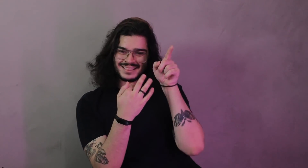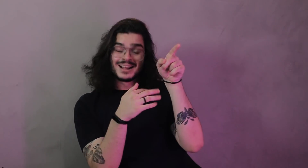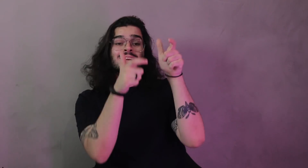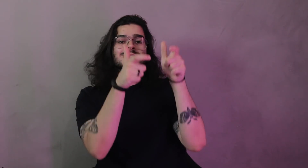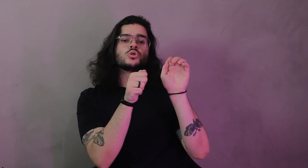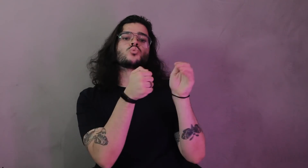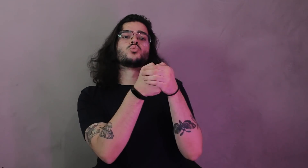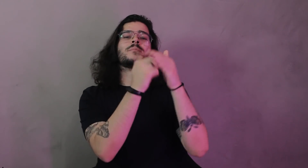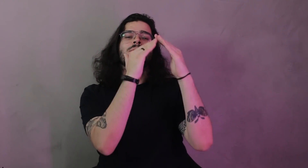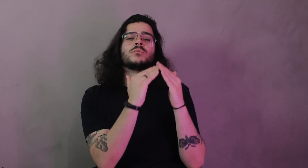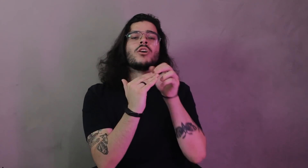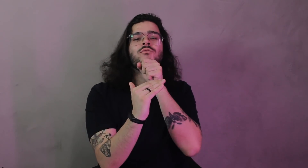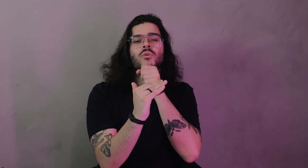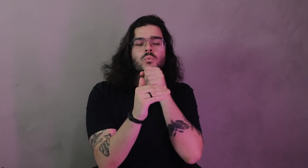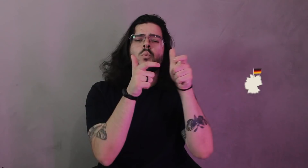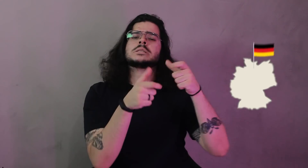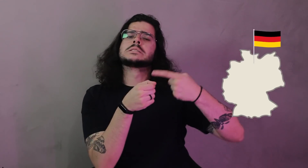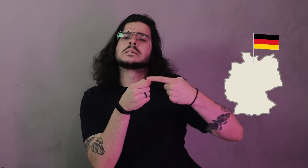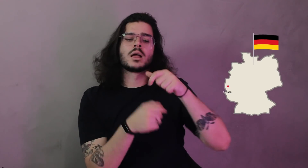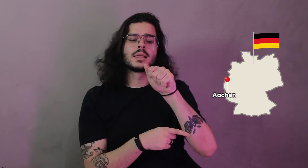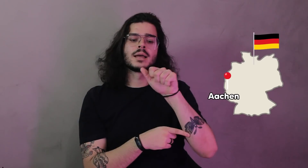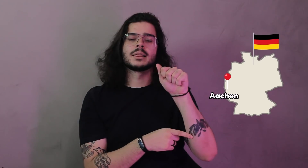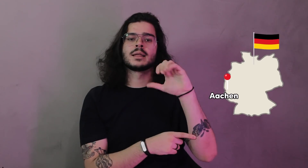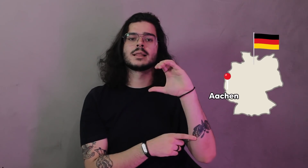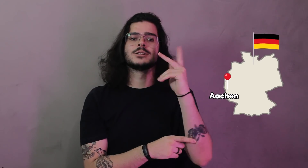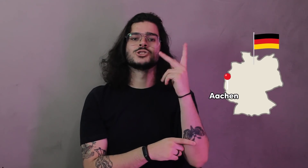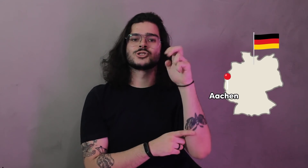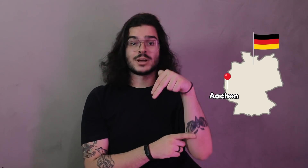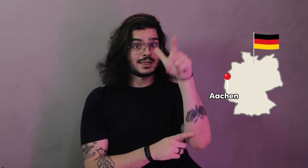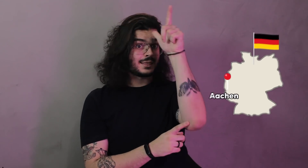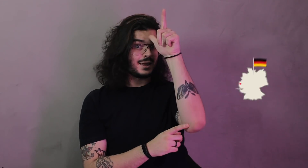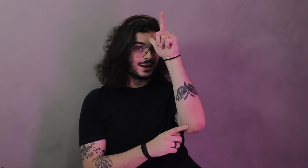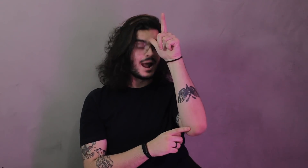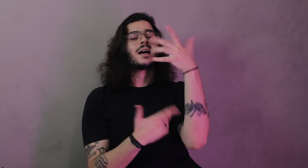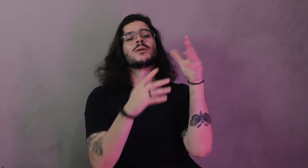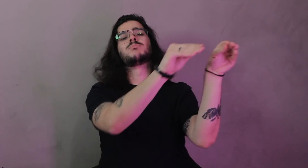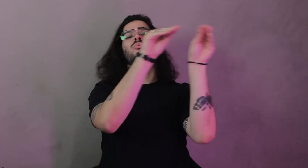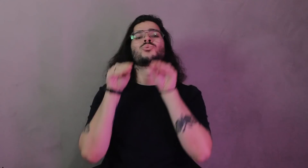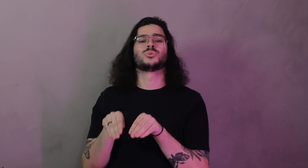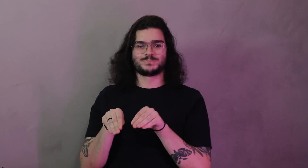at Anne's grandmother's house, Aachen, in Germany.